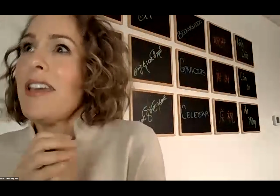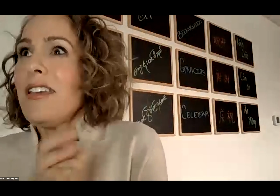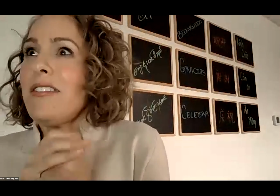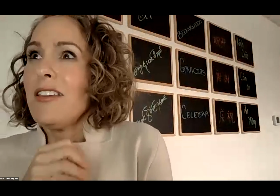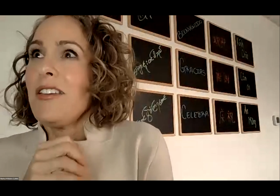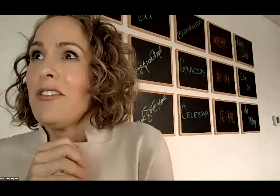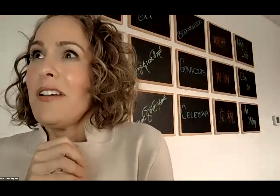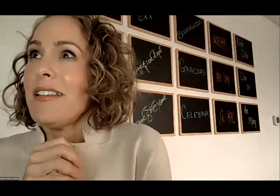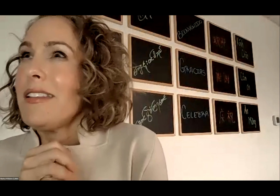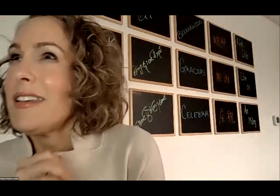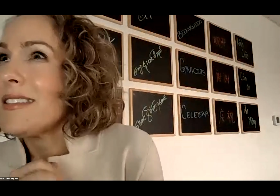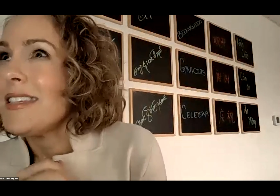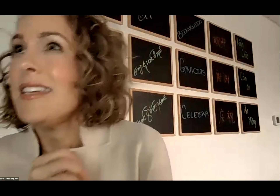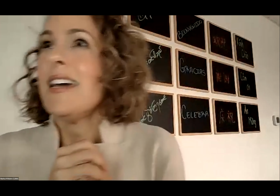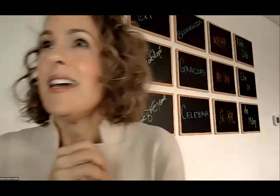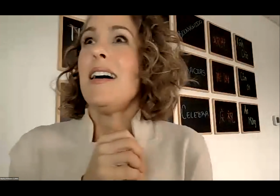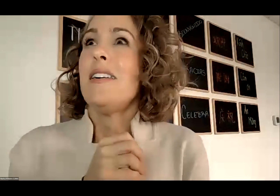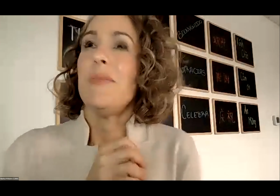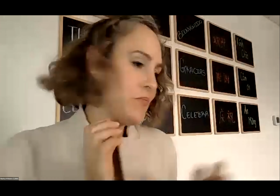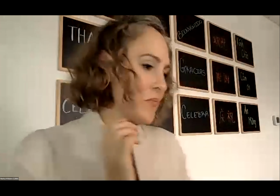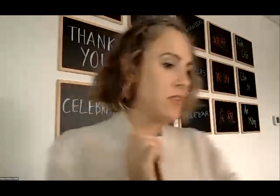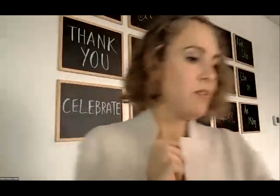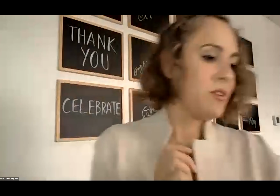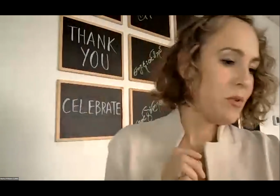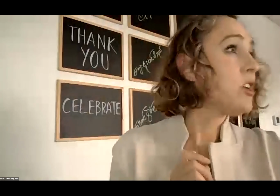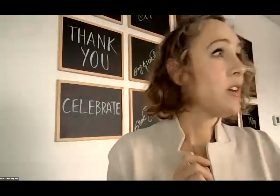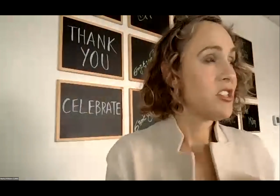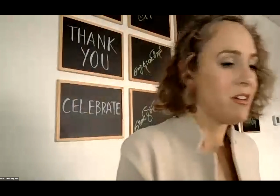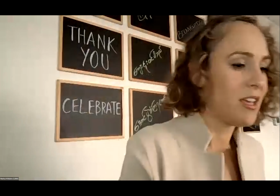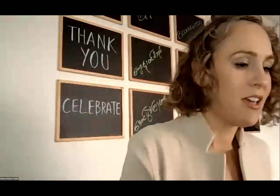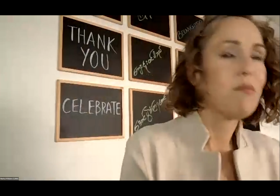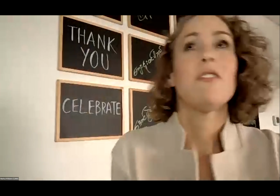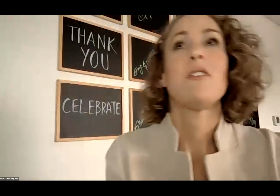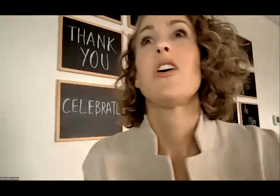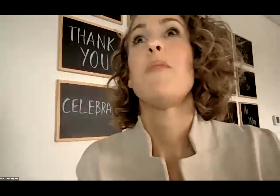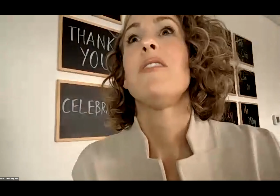Thank you, thank you, thank you. And then let's see, there was one more question on that before we drop off the